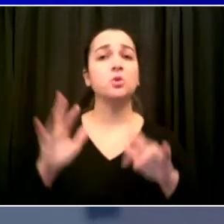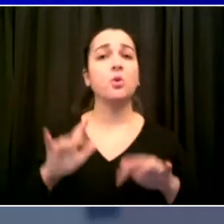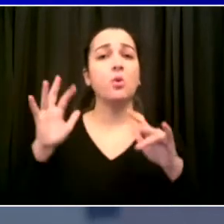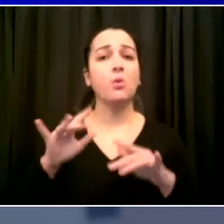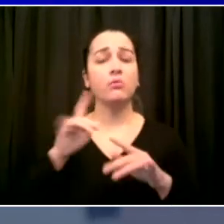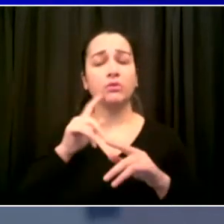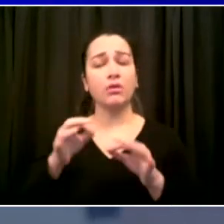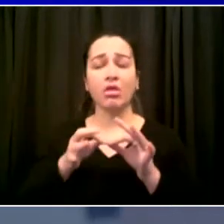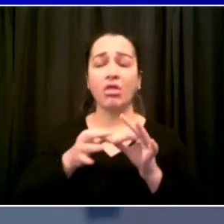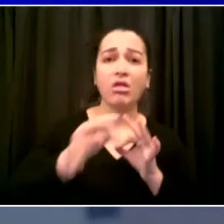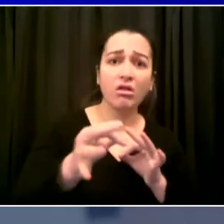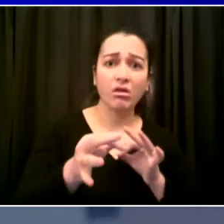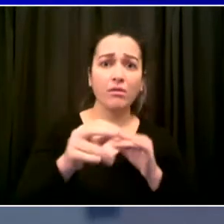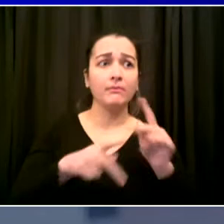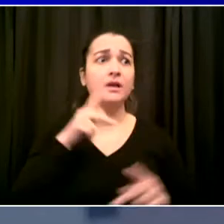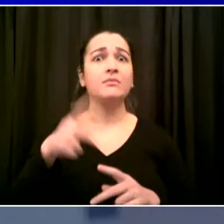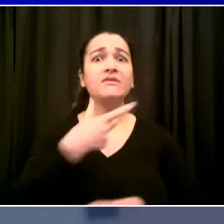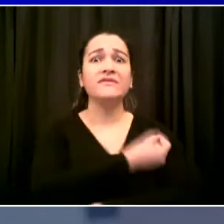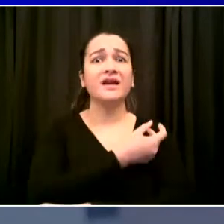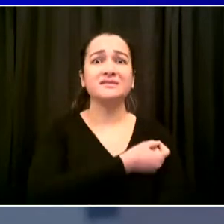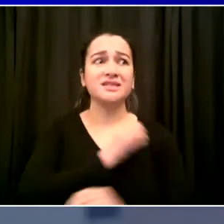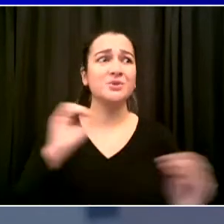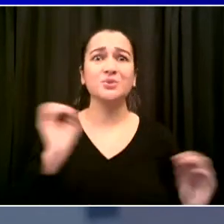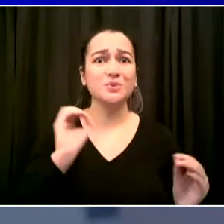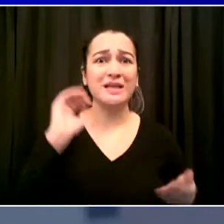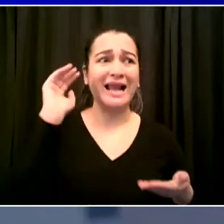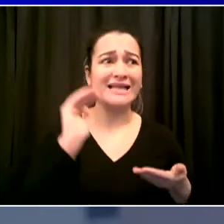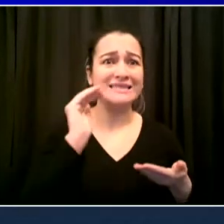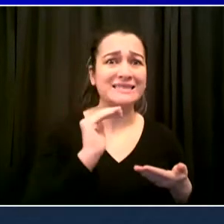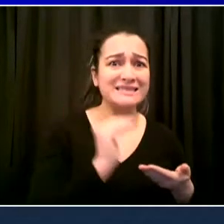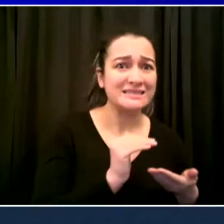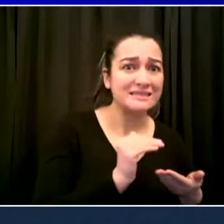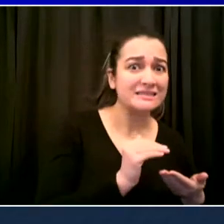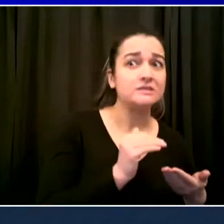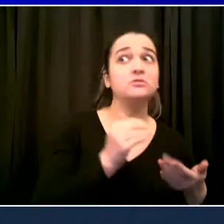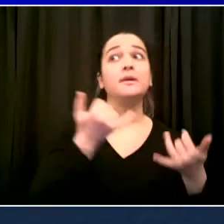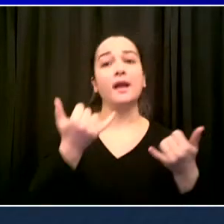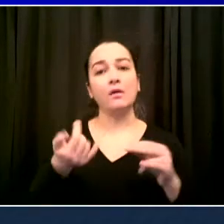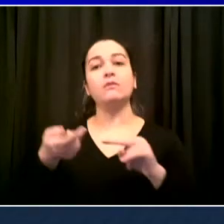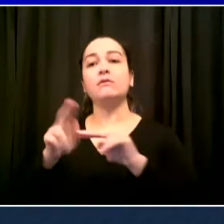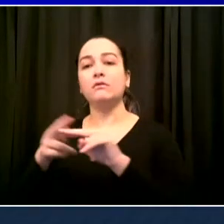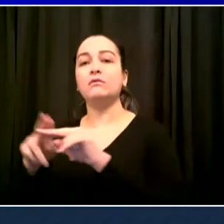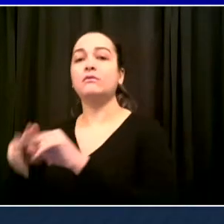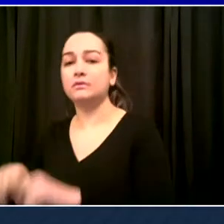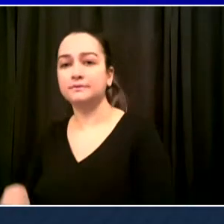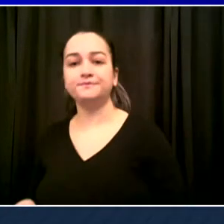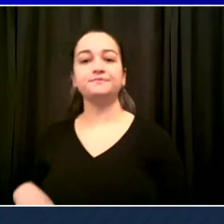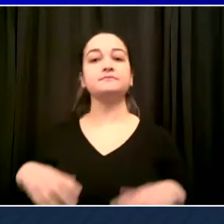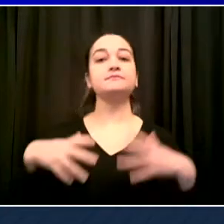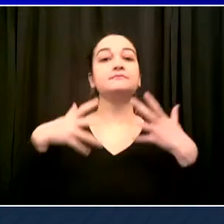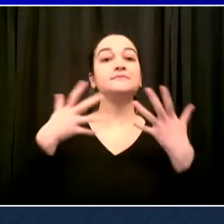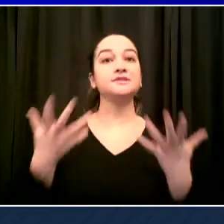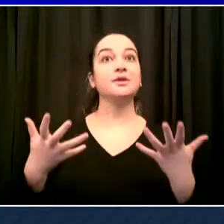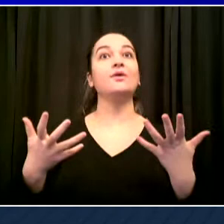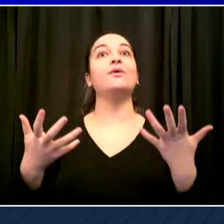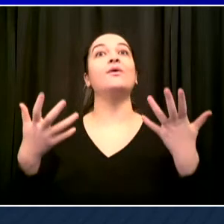SUPPLY OF THE VACCINE. LOA T T S HANONOW COME IN SO WE ARE GOING TO LET'S THIS WEEK K AND WE ARE